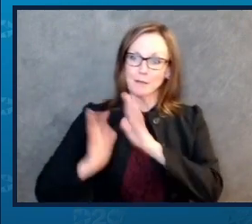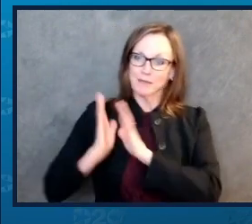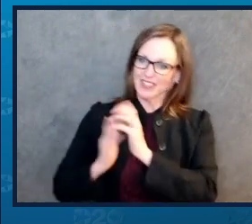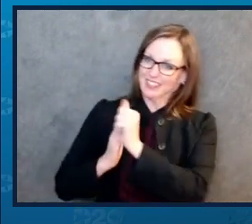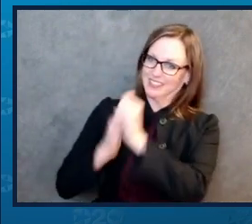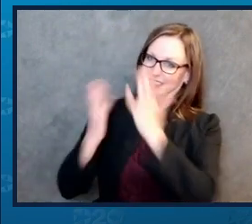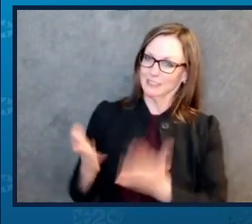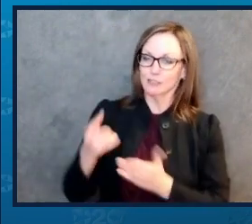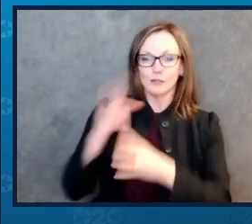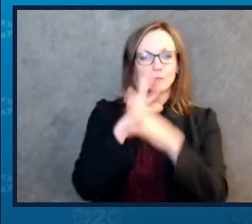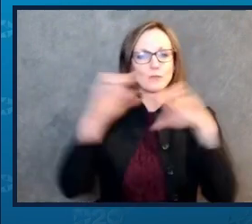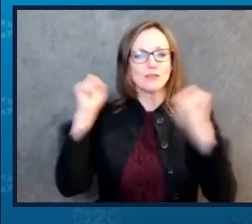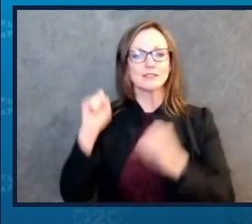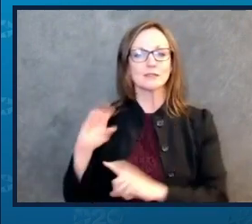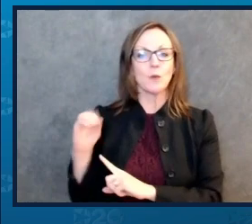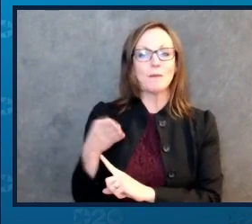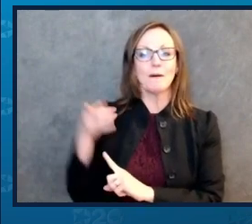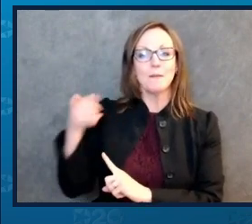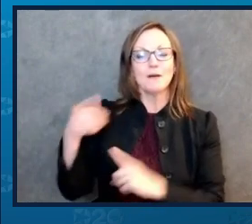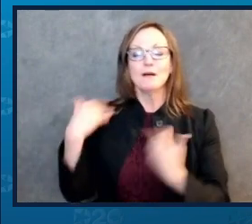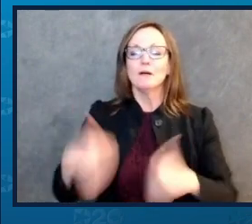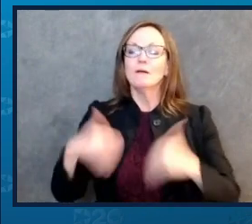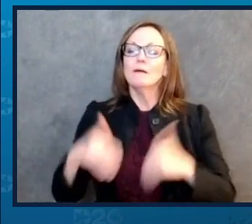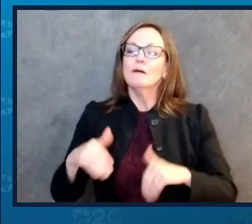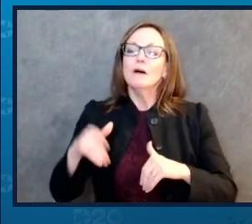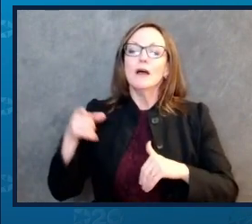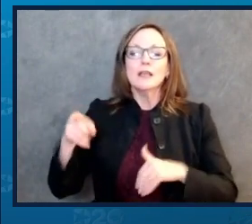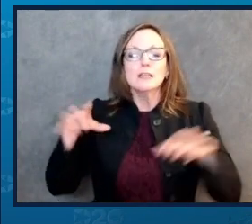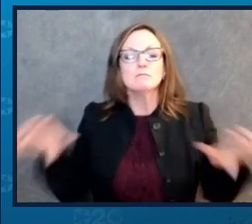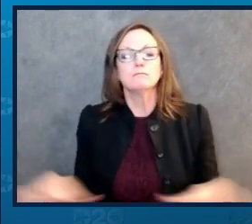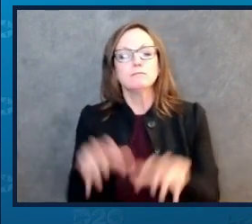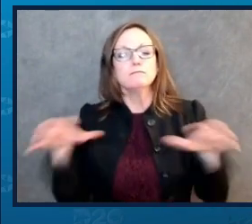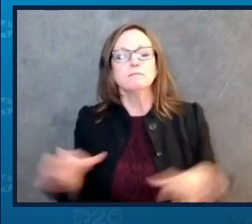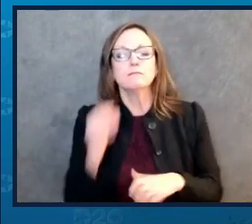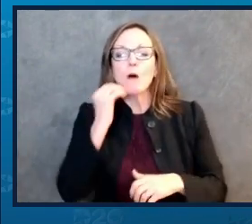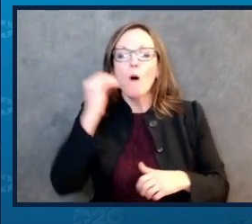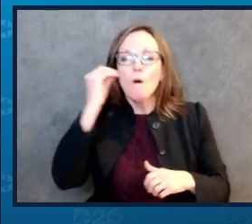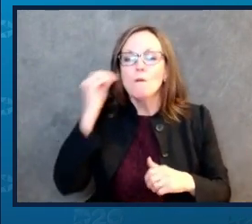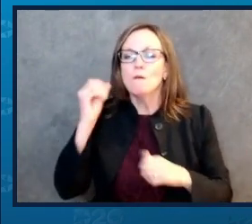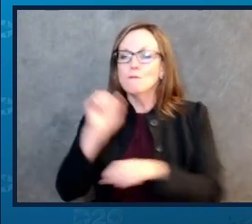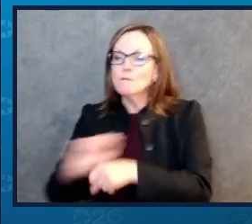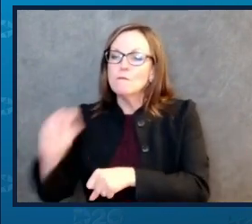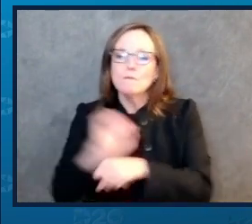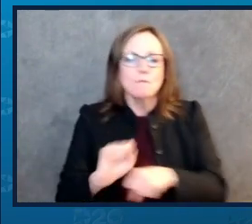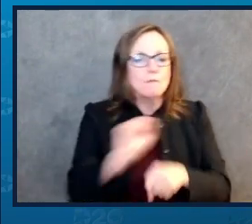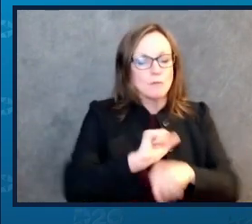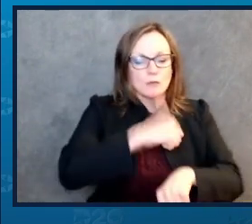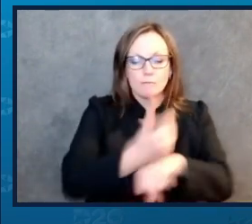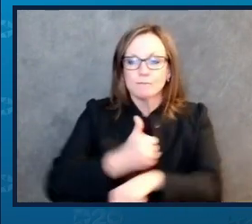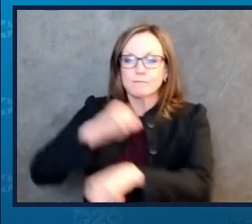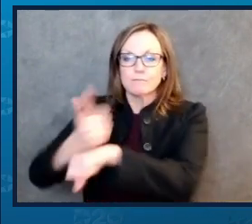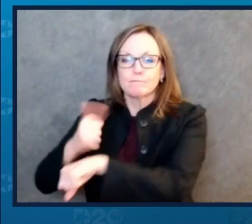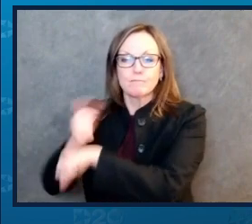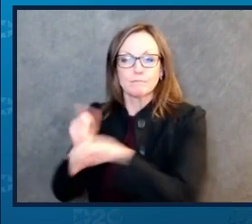ORGANIZE, THEY EXTENDED OVERTIME PAY TO MORE THAN FOUR MILLION